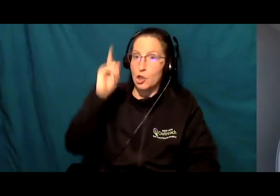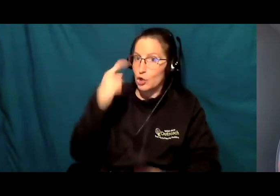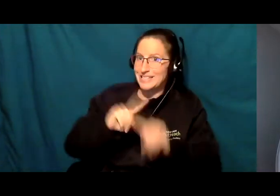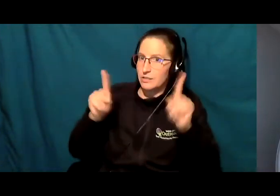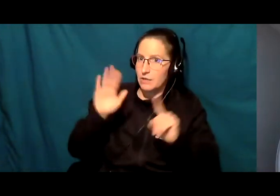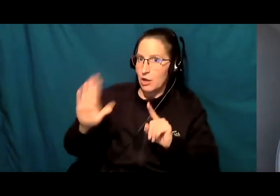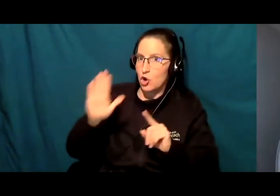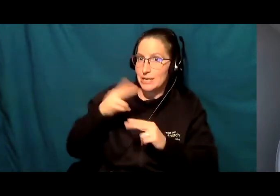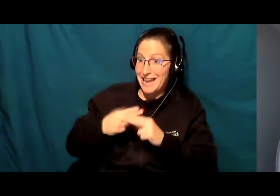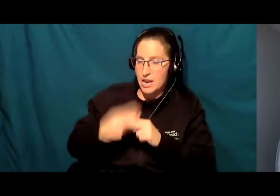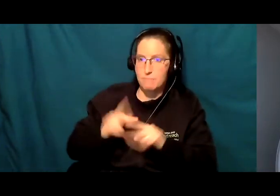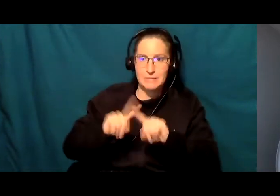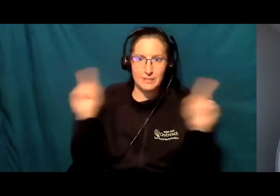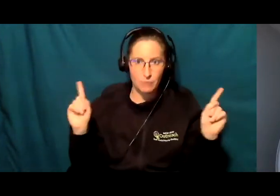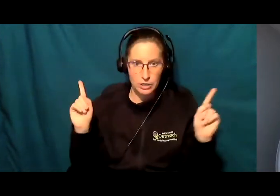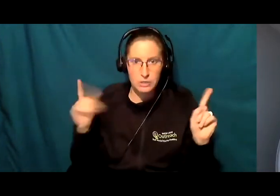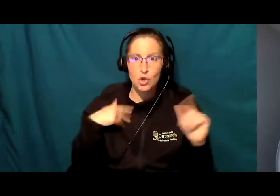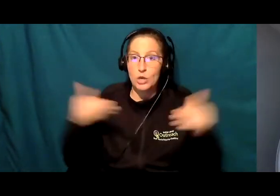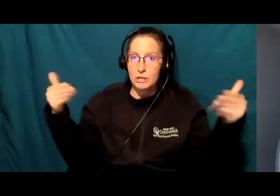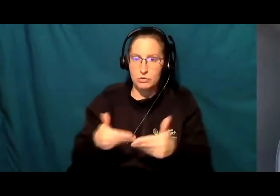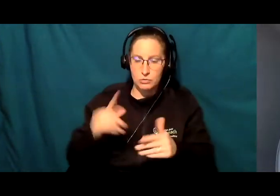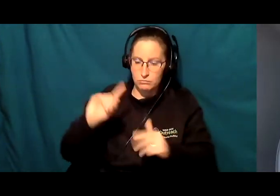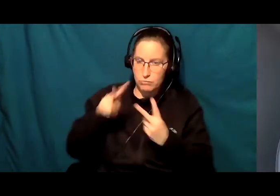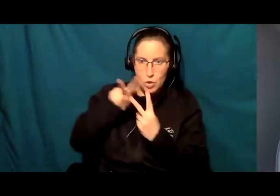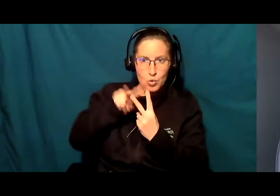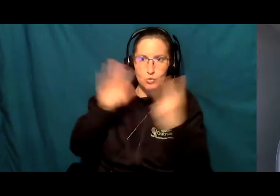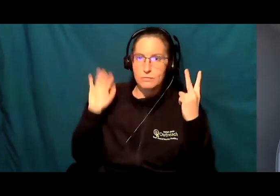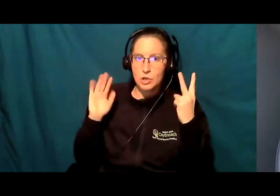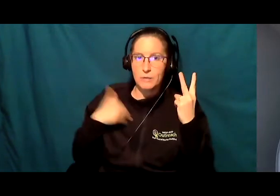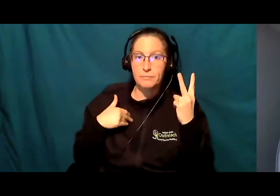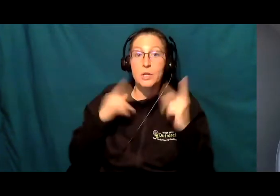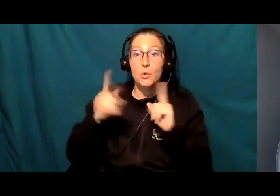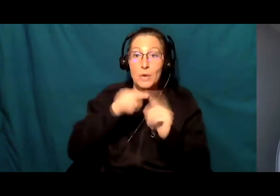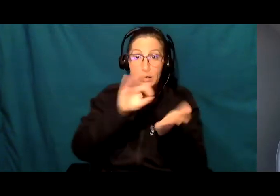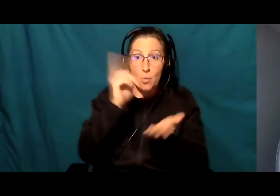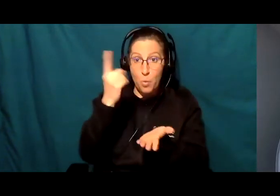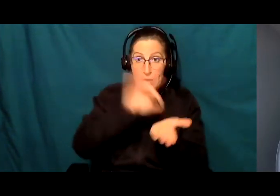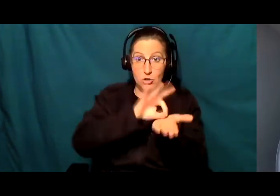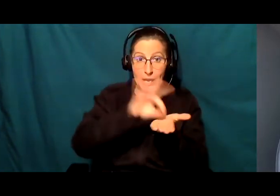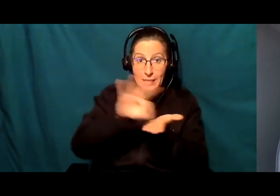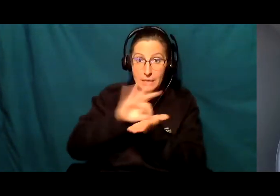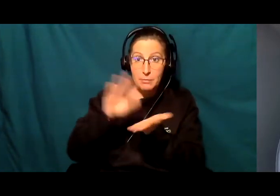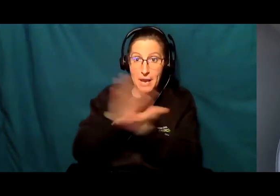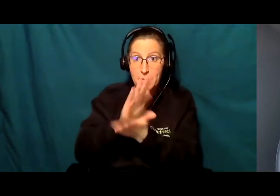So I'm only introducing those two. By the end of one tracking sheet, she's 100% accurate.